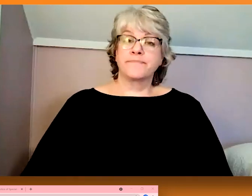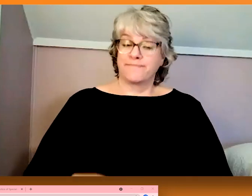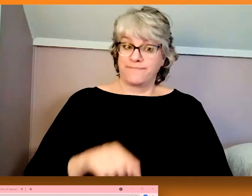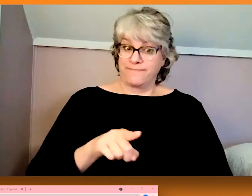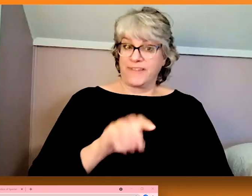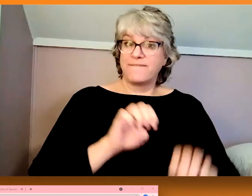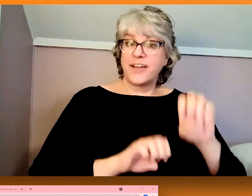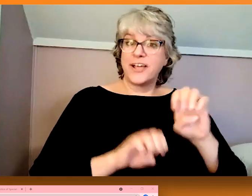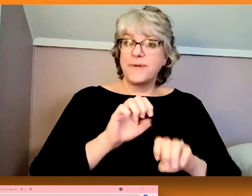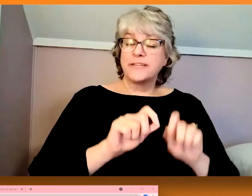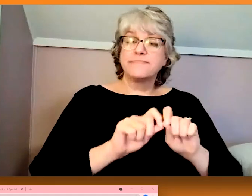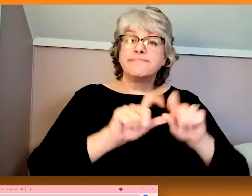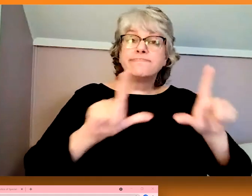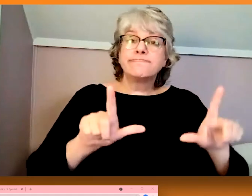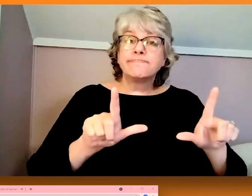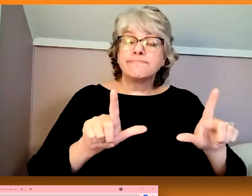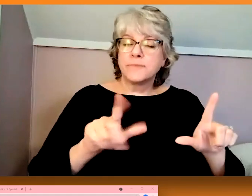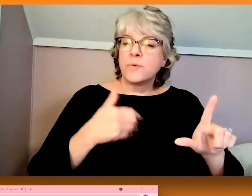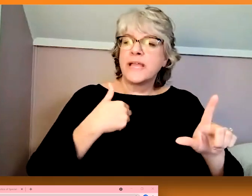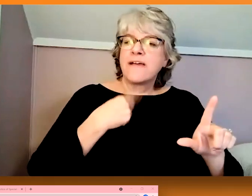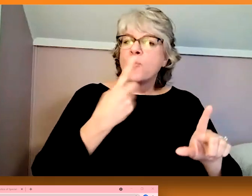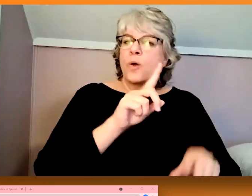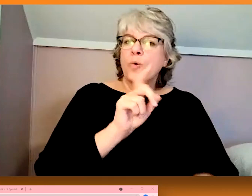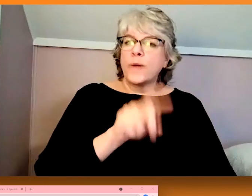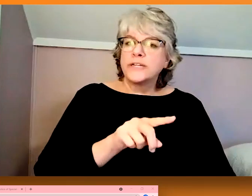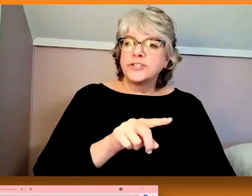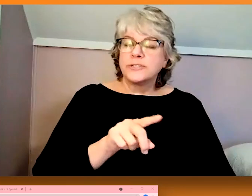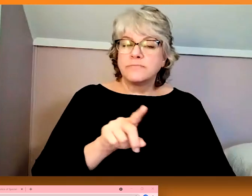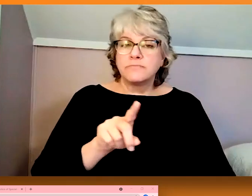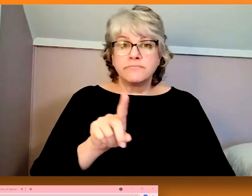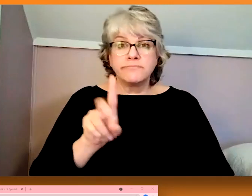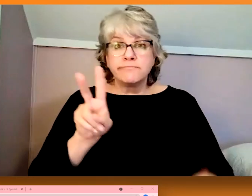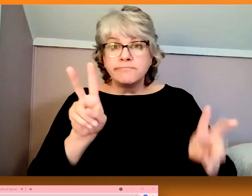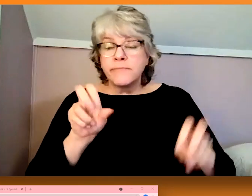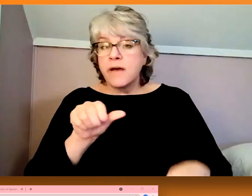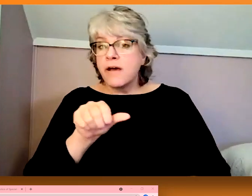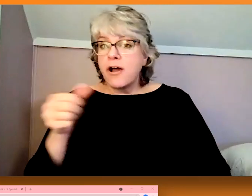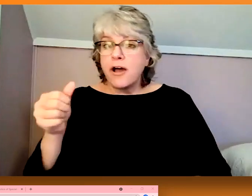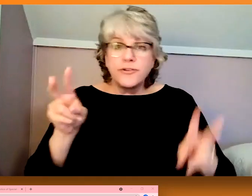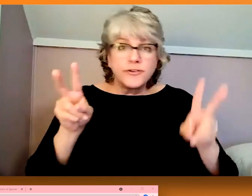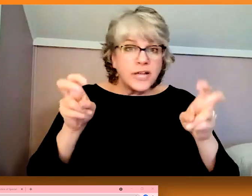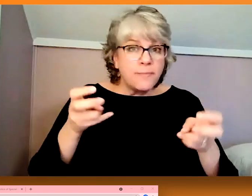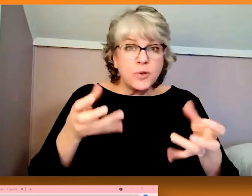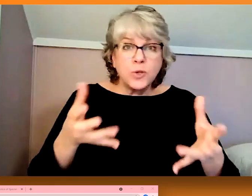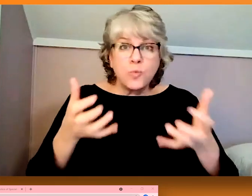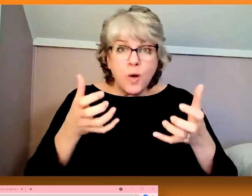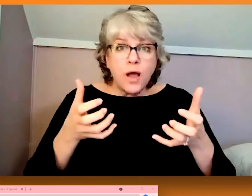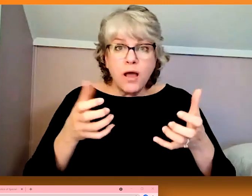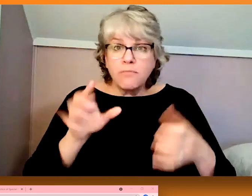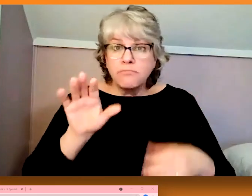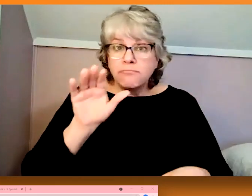that if there's any other topics you can think of please, please put ideas in the evaluation.